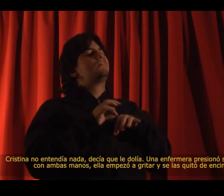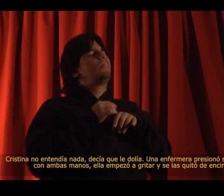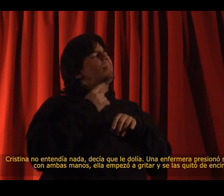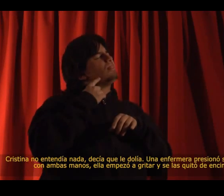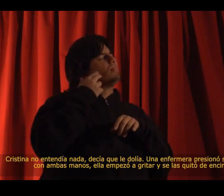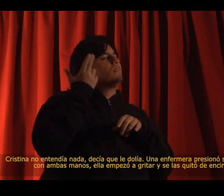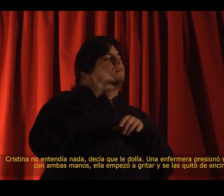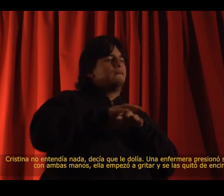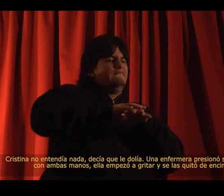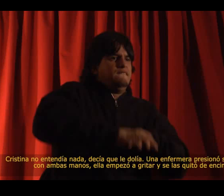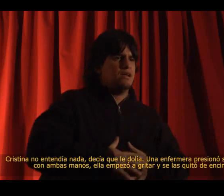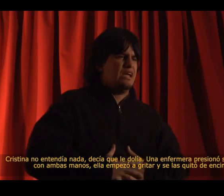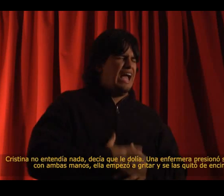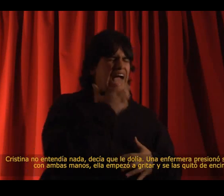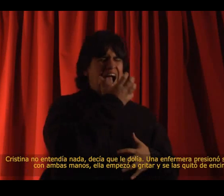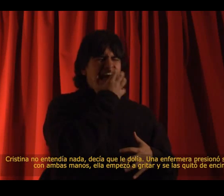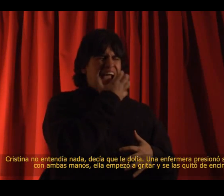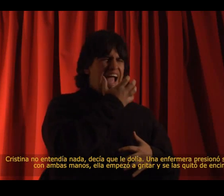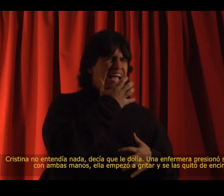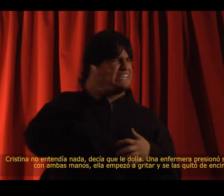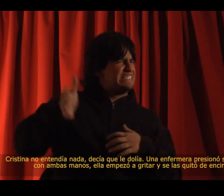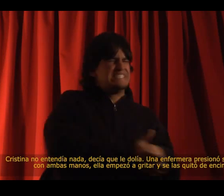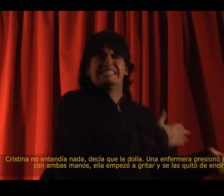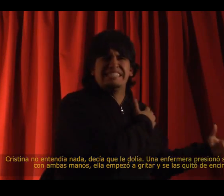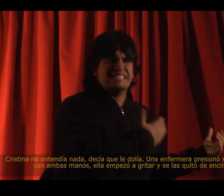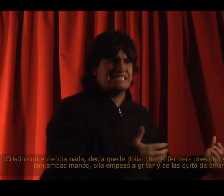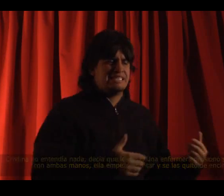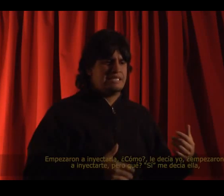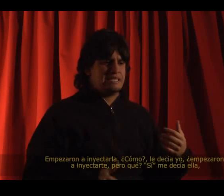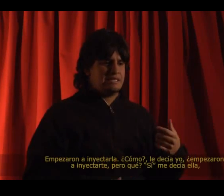A nurse pressed her stomach with both hands and Cristina screamed and pushed her away.